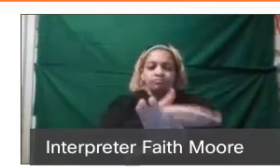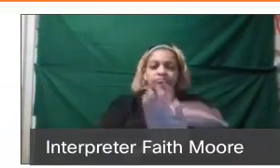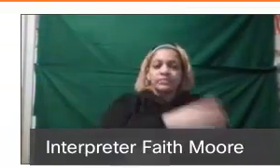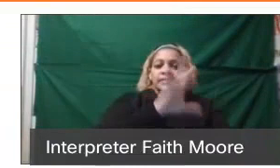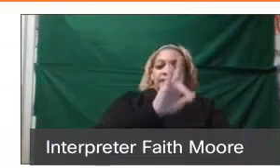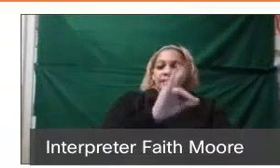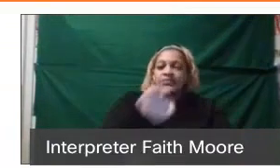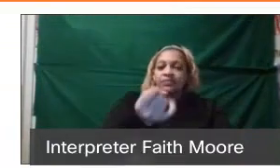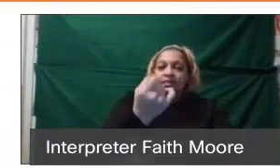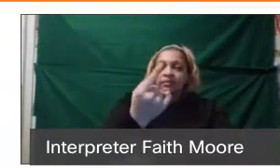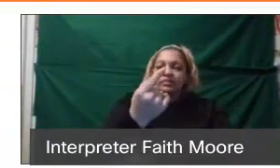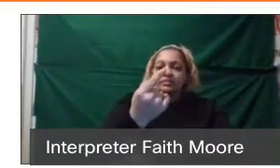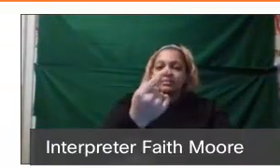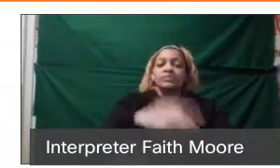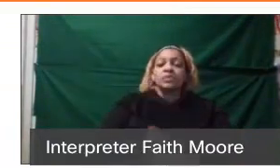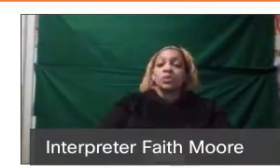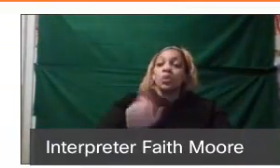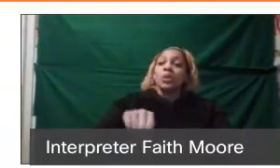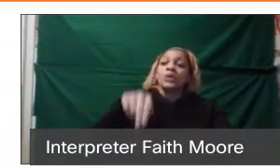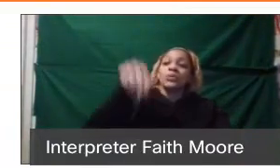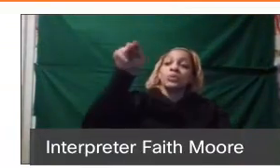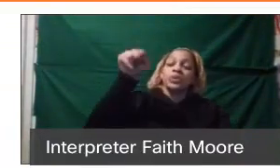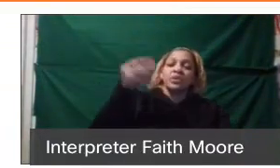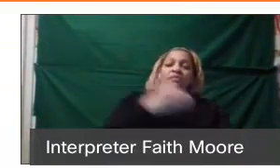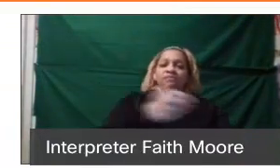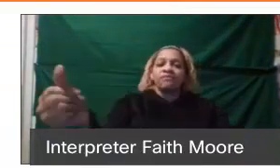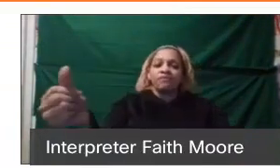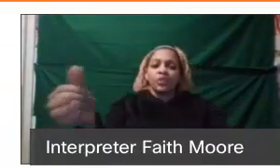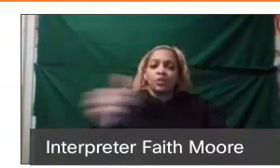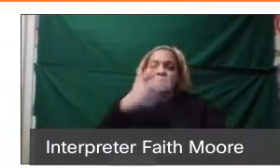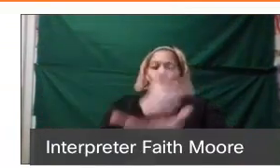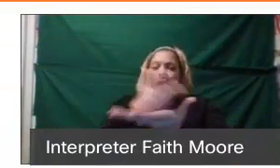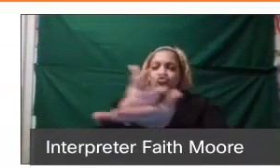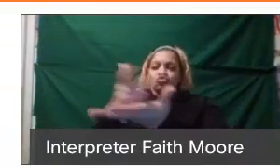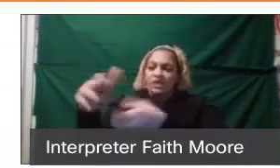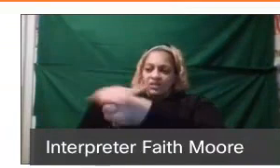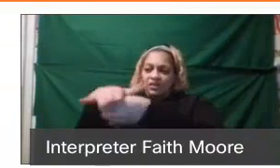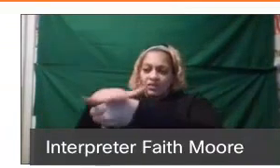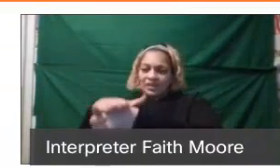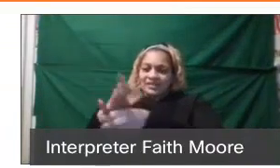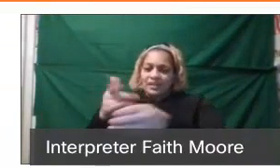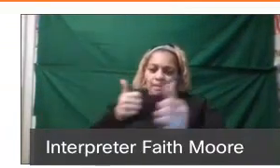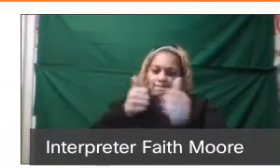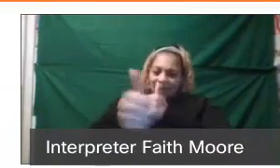Heading north, we have several driveways across the trail and some of these have very sight lines.